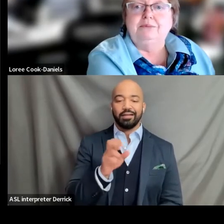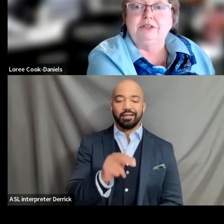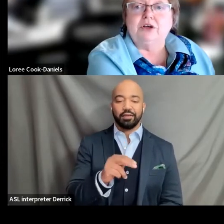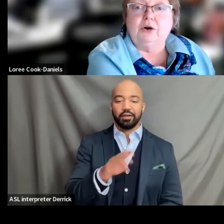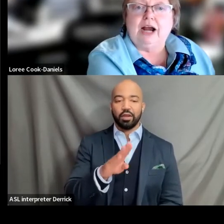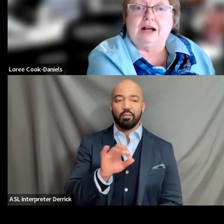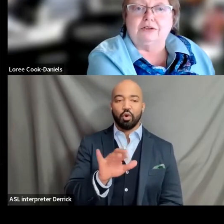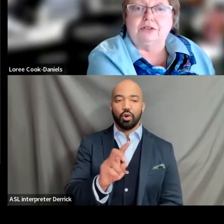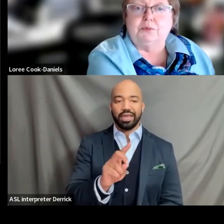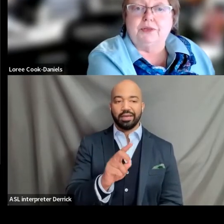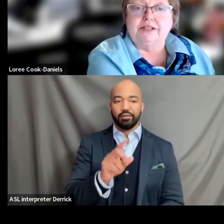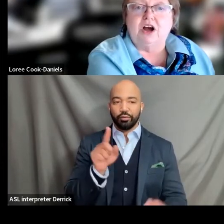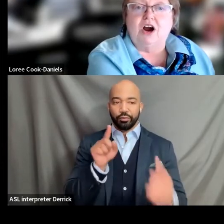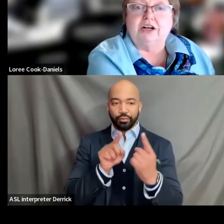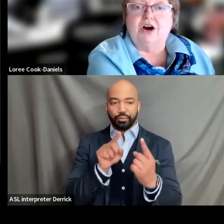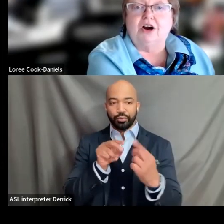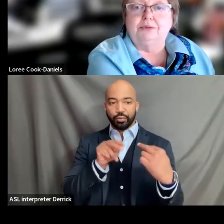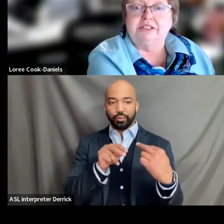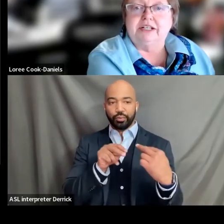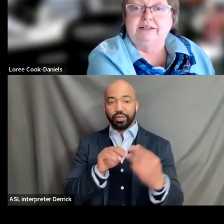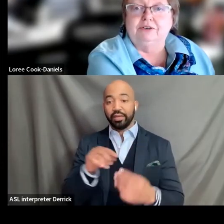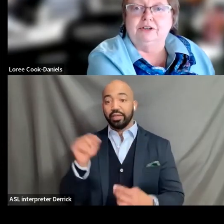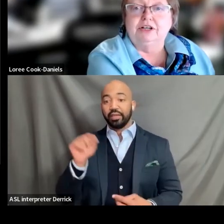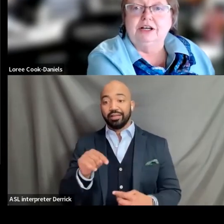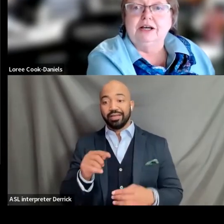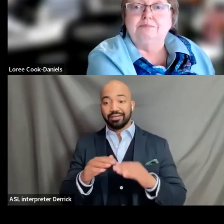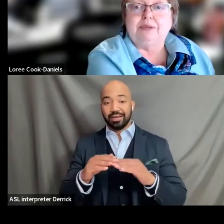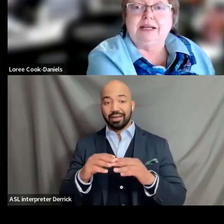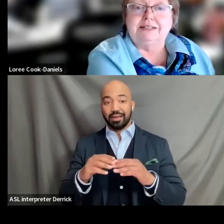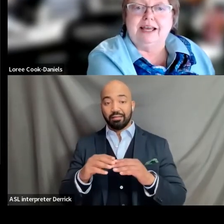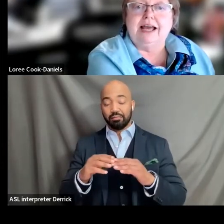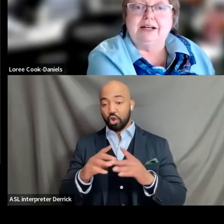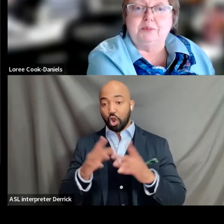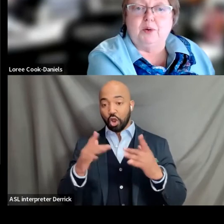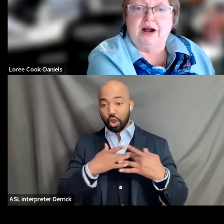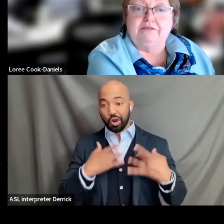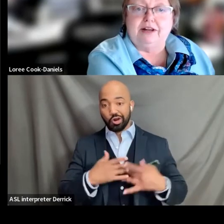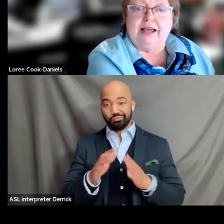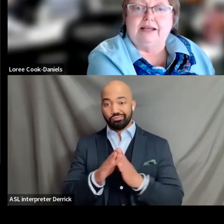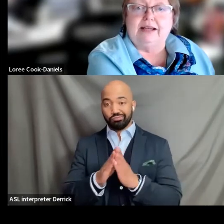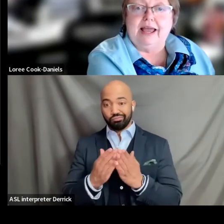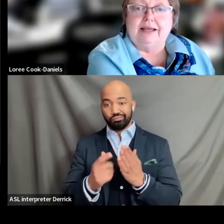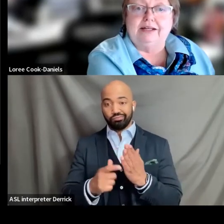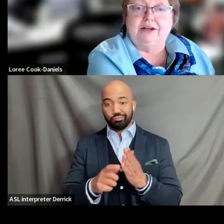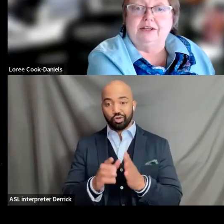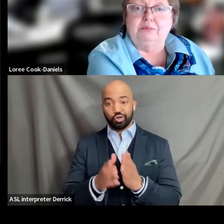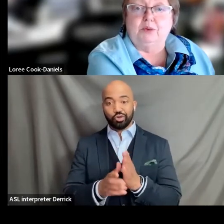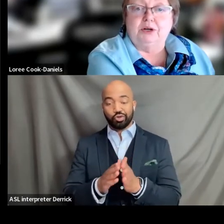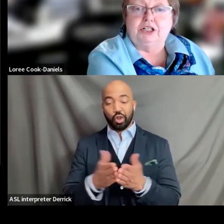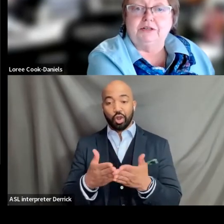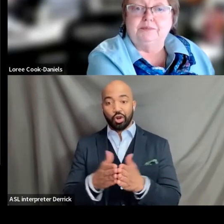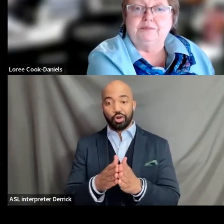It was her house where this heart card was delivered because they had a pride flag hanging on their porch.